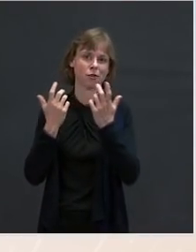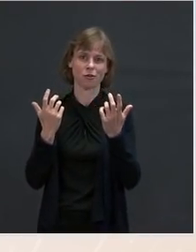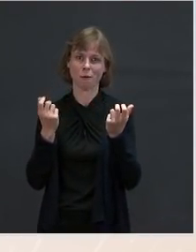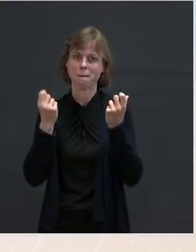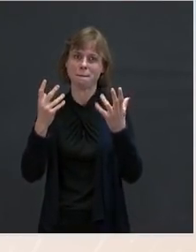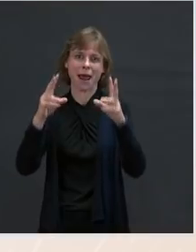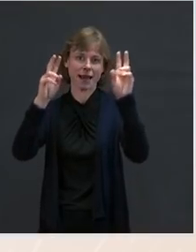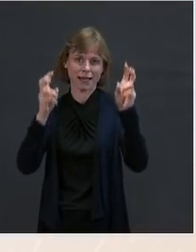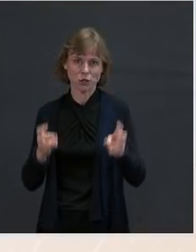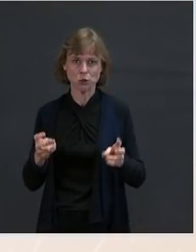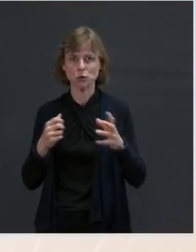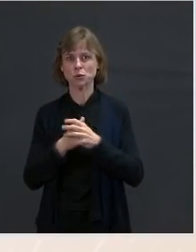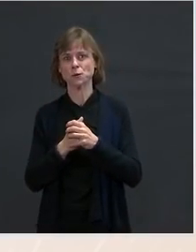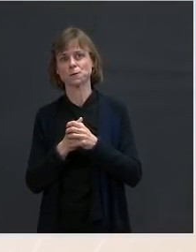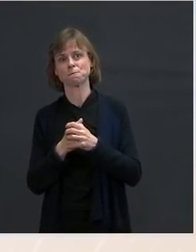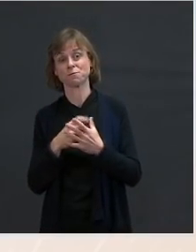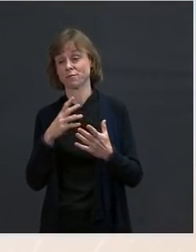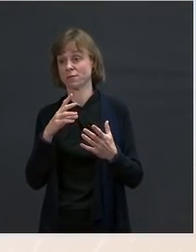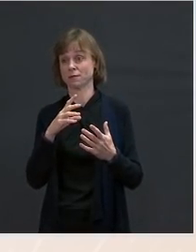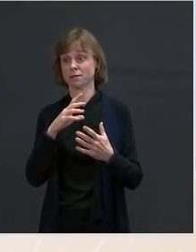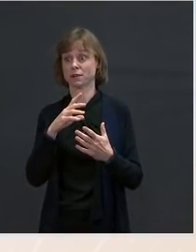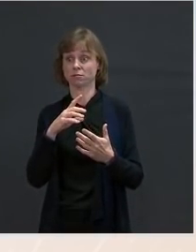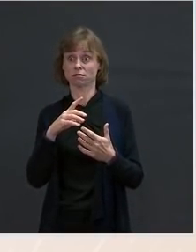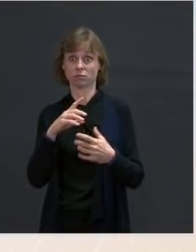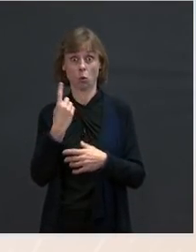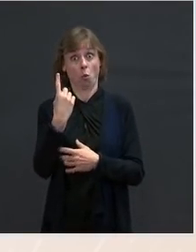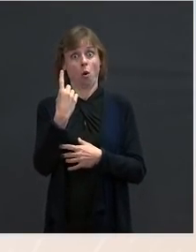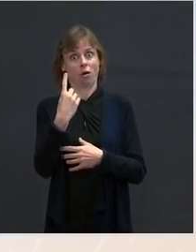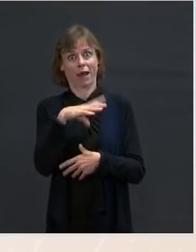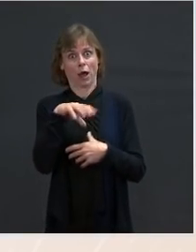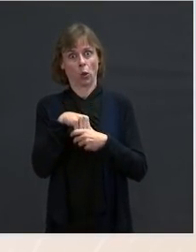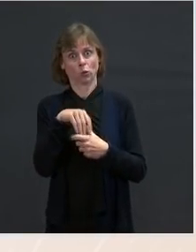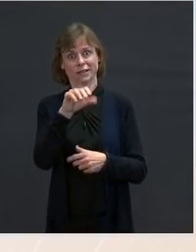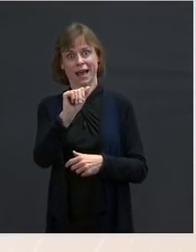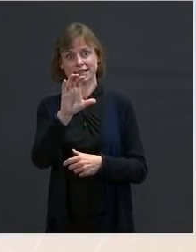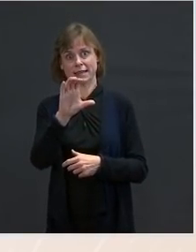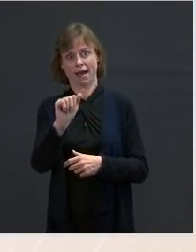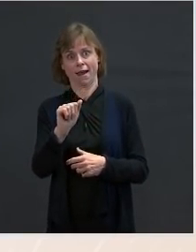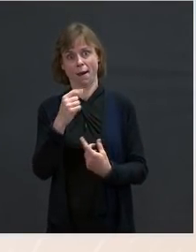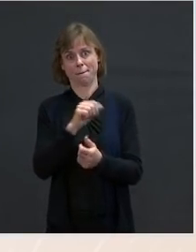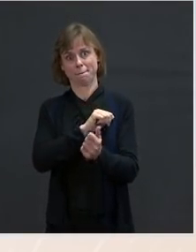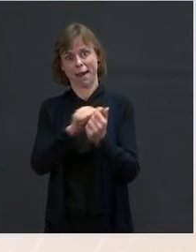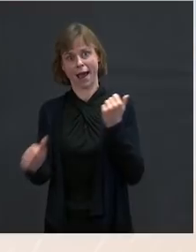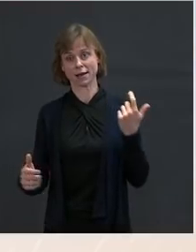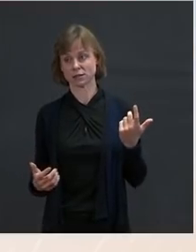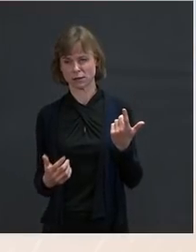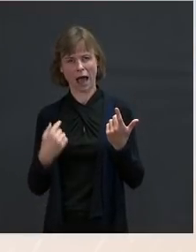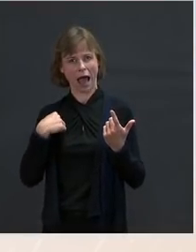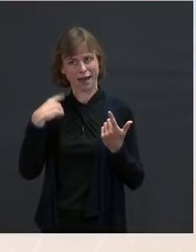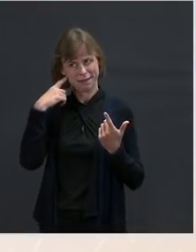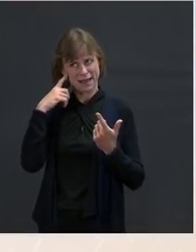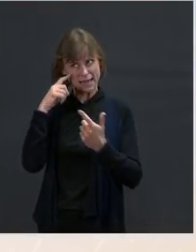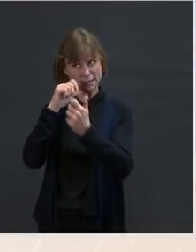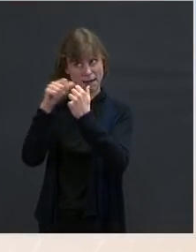including getting the Affordable Care Act through. As I understand it, it's passed the local legislature, I believe, and it's now through --